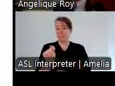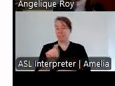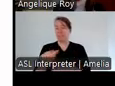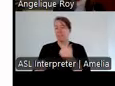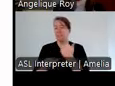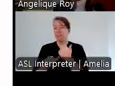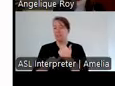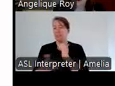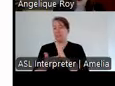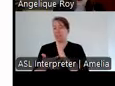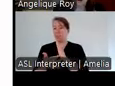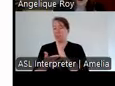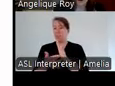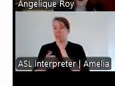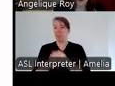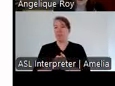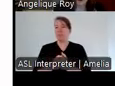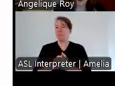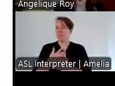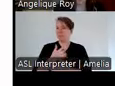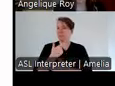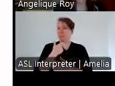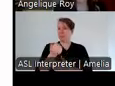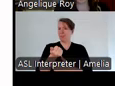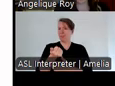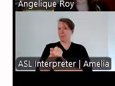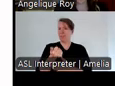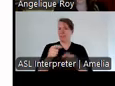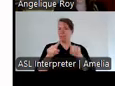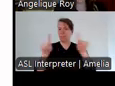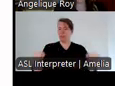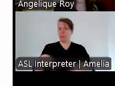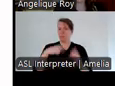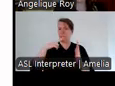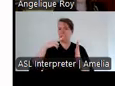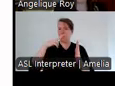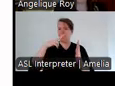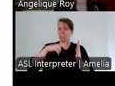found that screen readers are actually skipping over the icons, so this means that